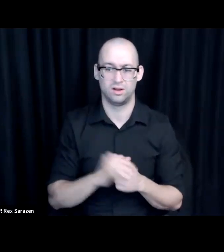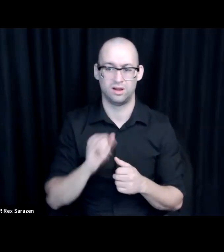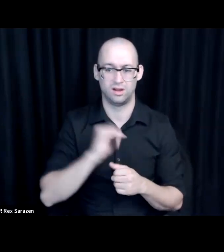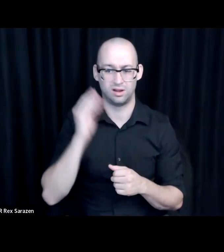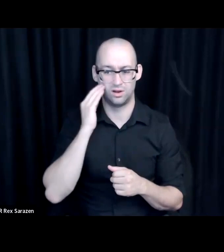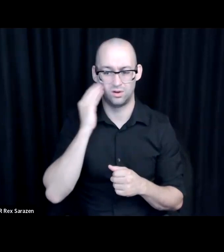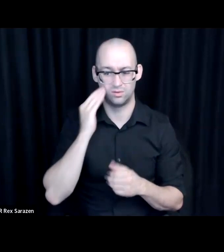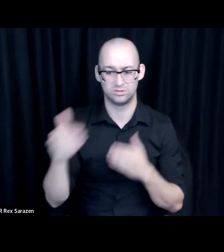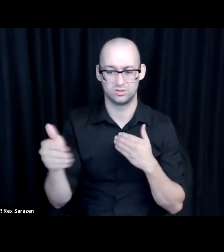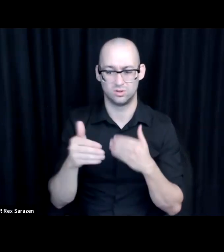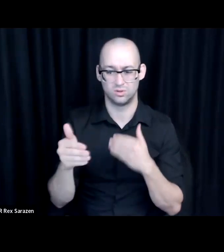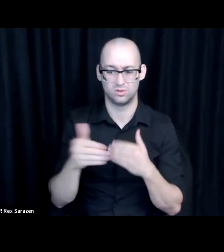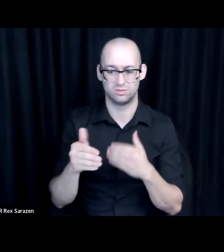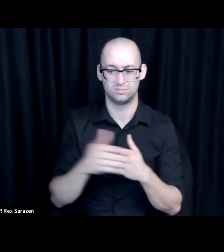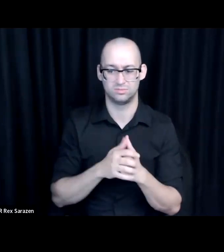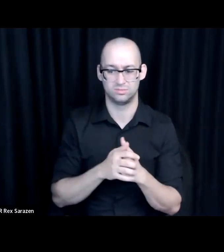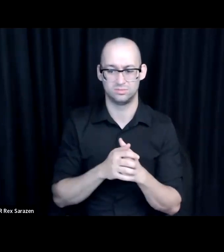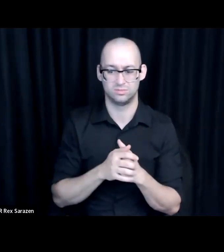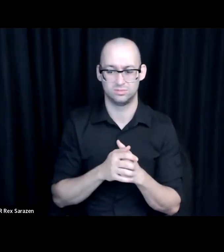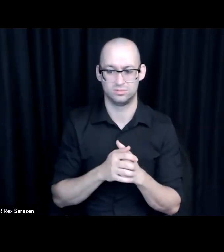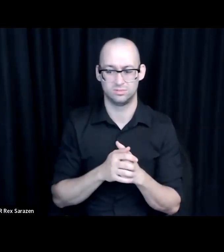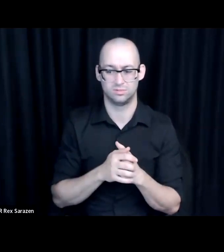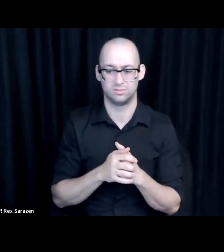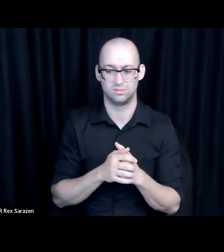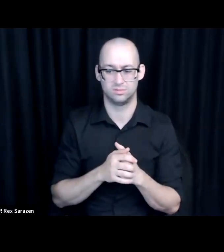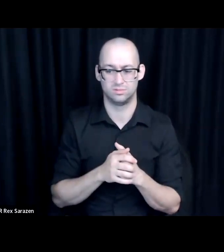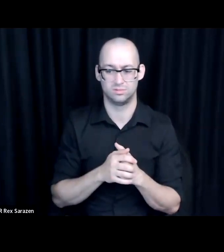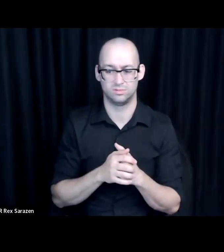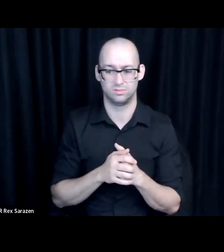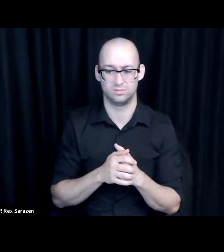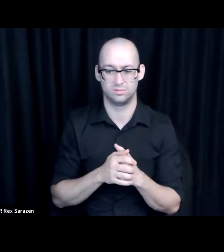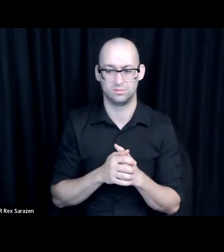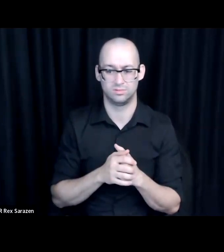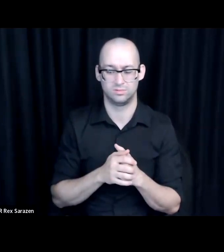close. I hope that's what I saw. It might make it a lot easier for us to get it to our reservation.